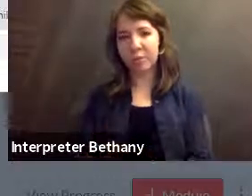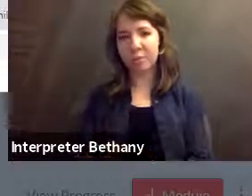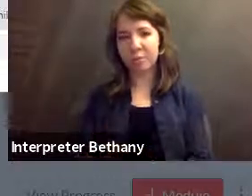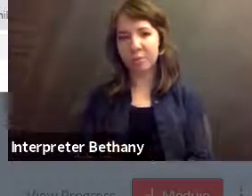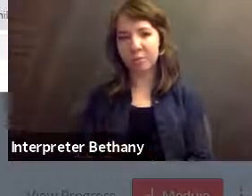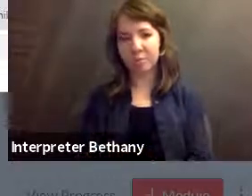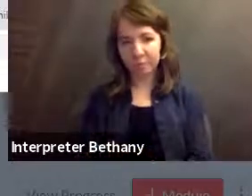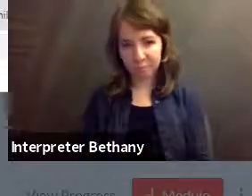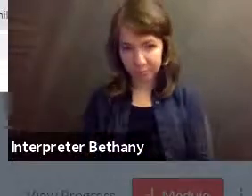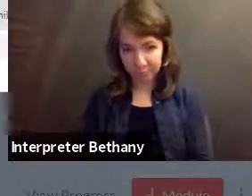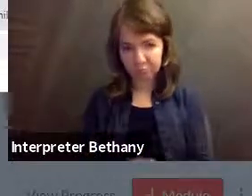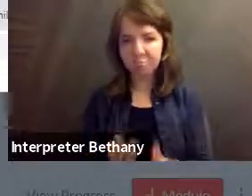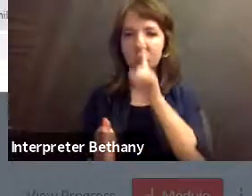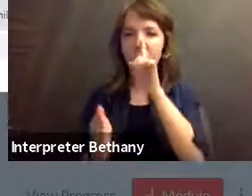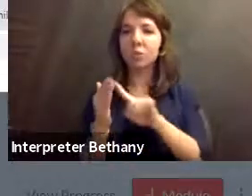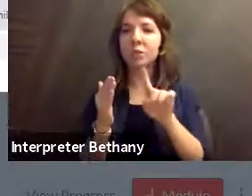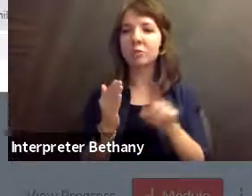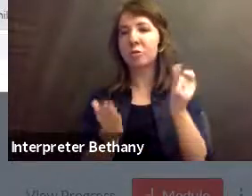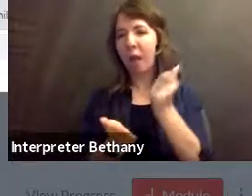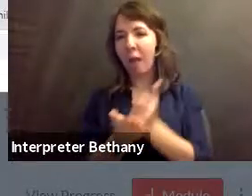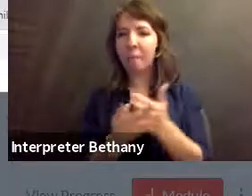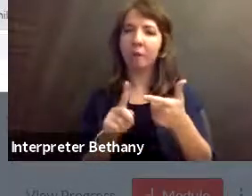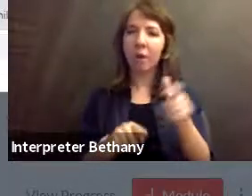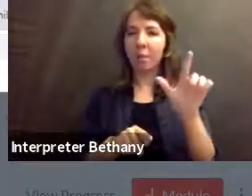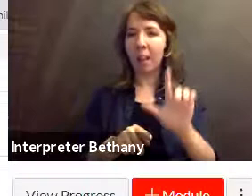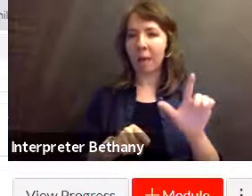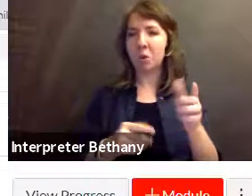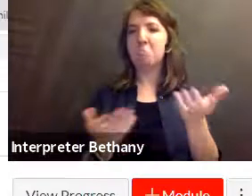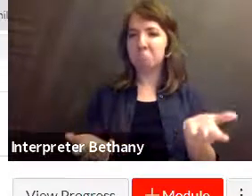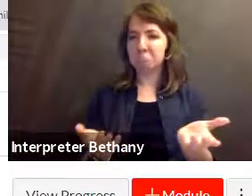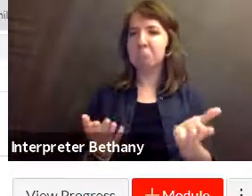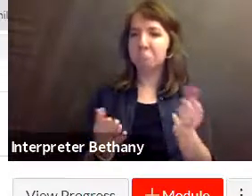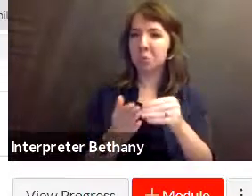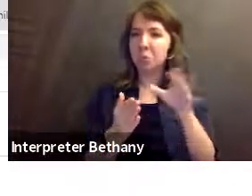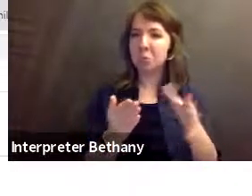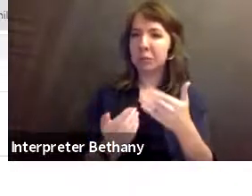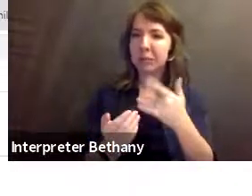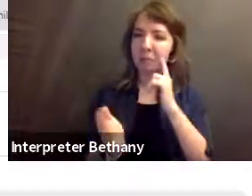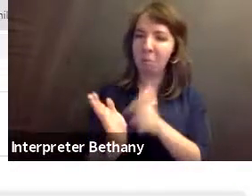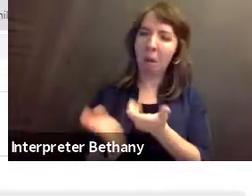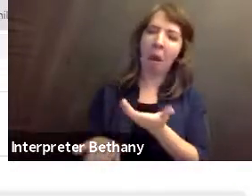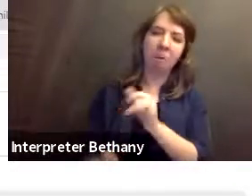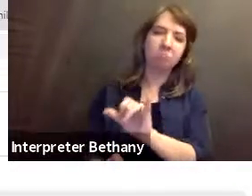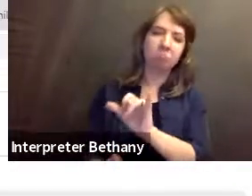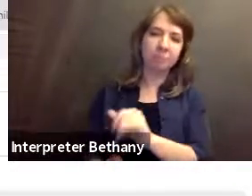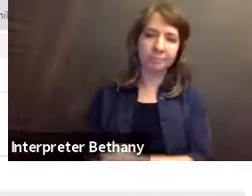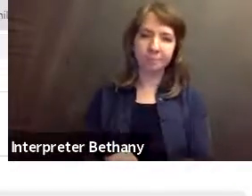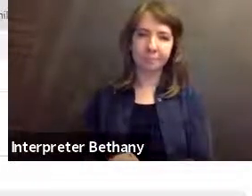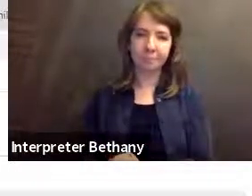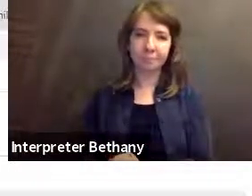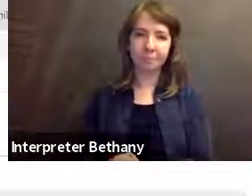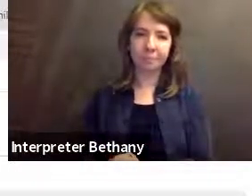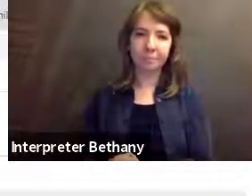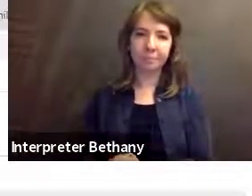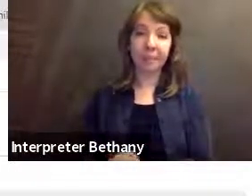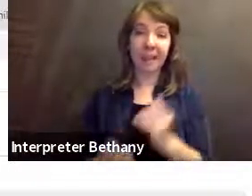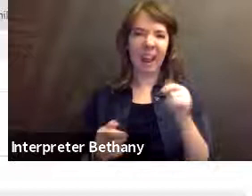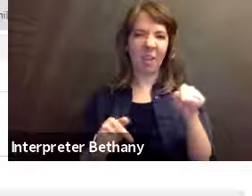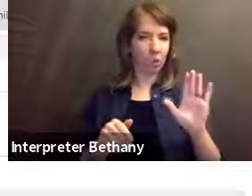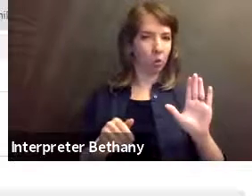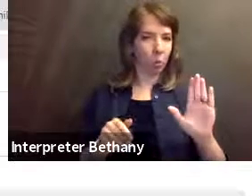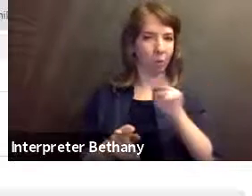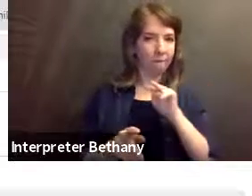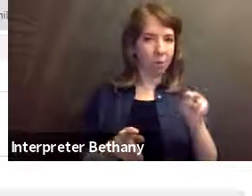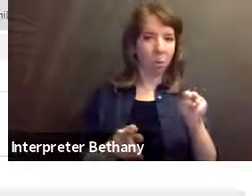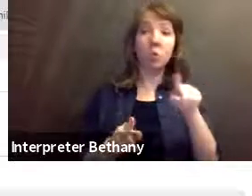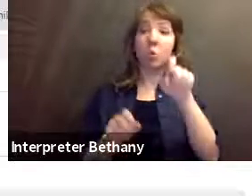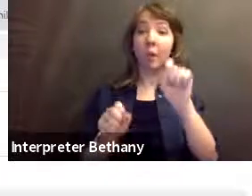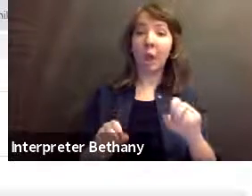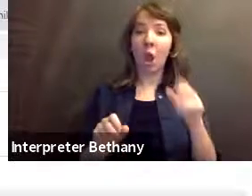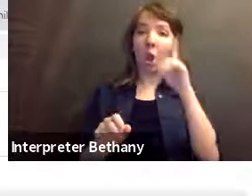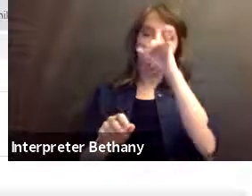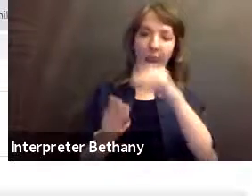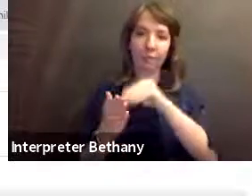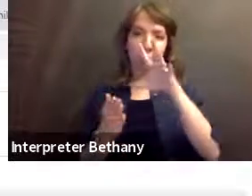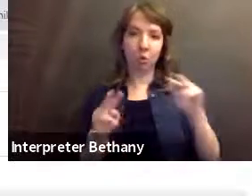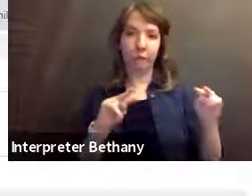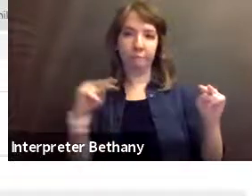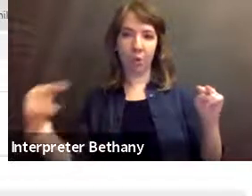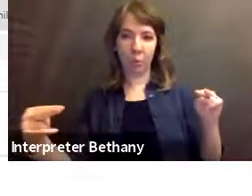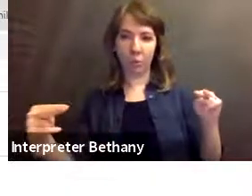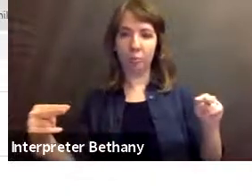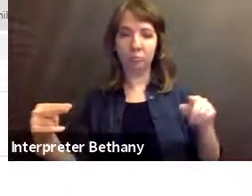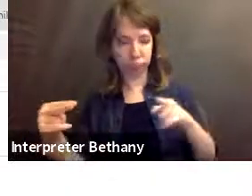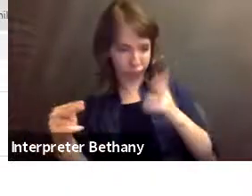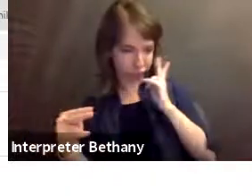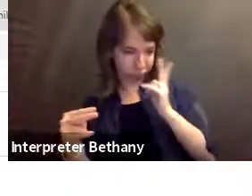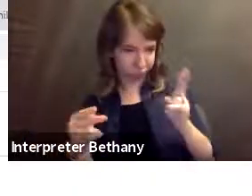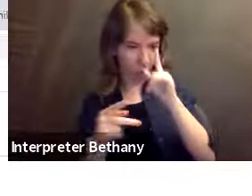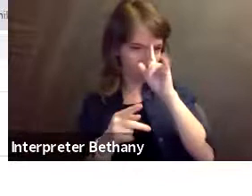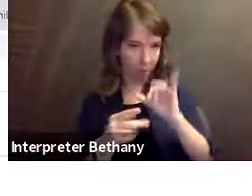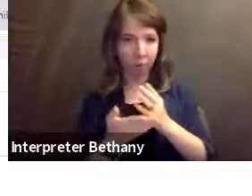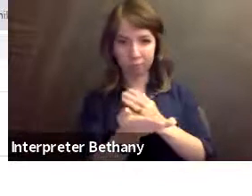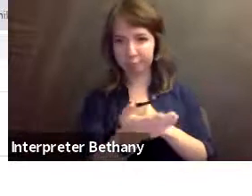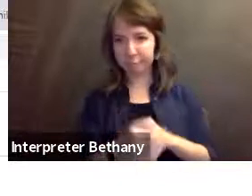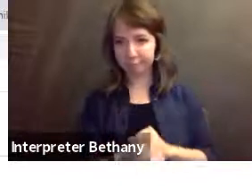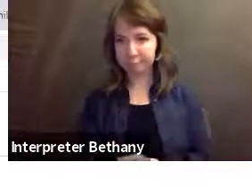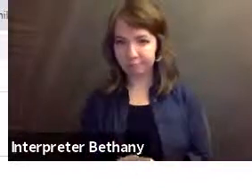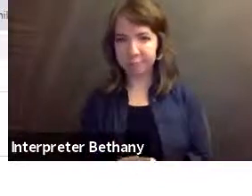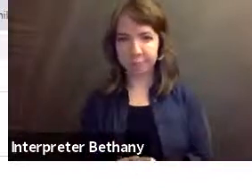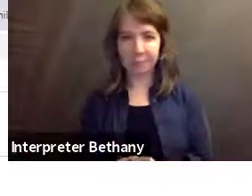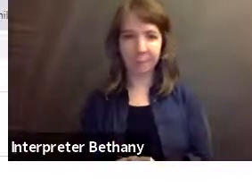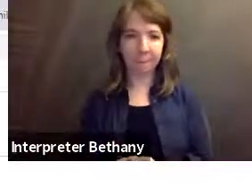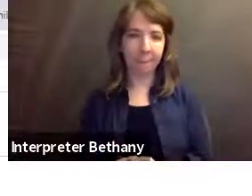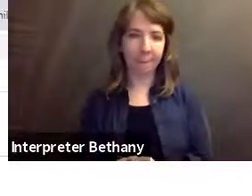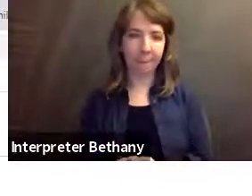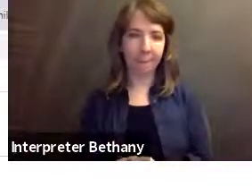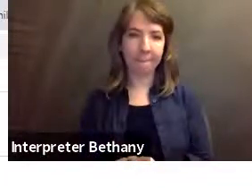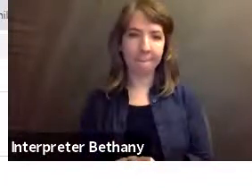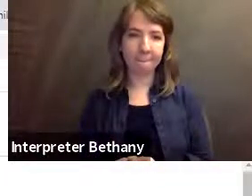Linda Kobashigawa: Out from the library so that they'll be able to identify it. So once you've selected the guide or the guide page. This is your view, but you can view the content as a student, and it will show you exactly what that guide is going to look like. So this is our, our page.